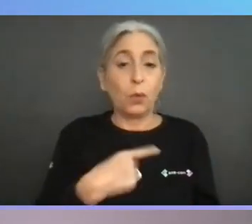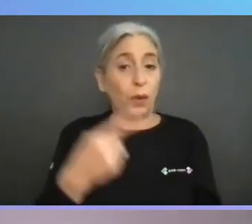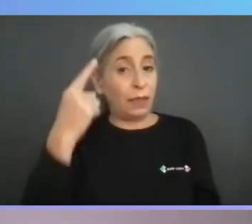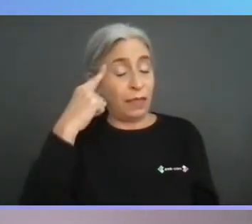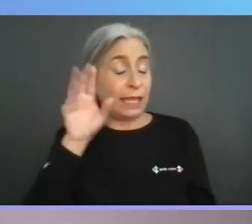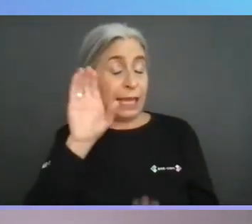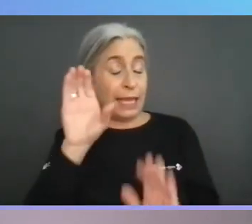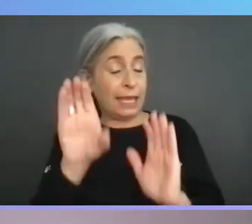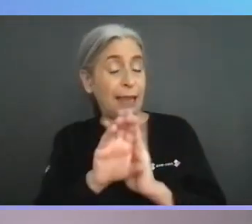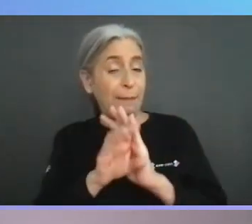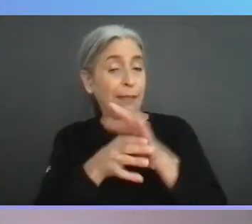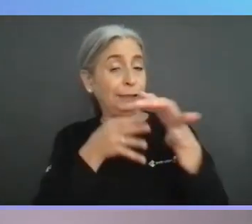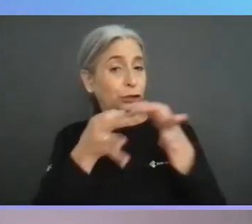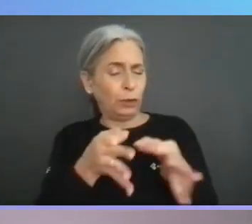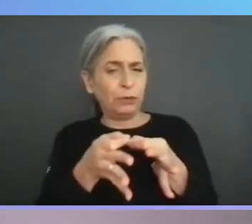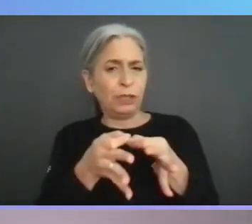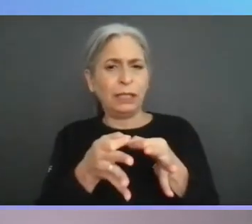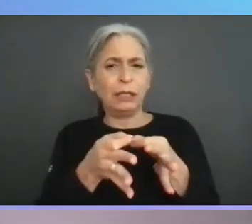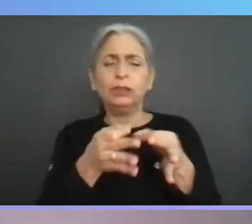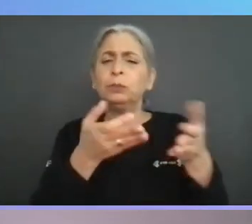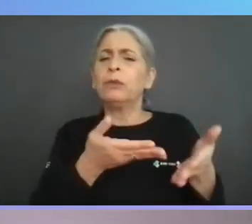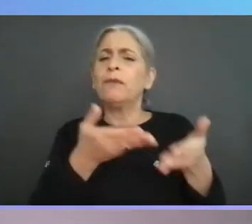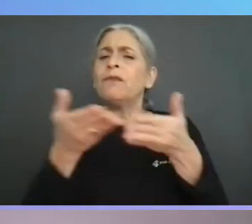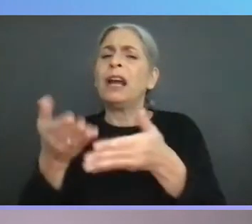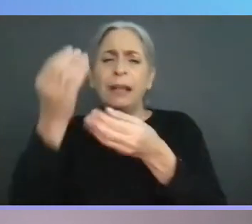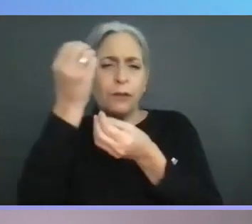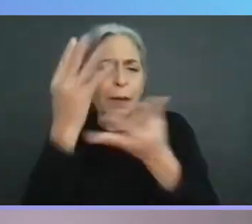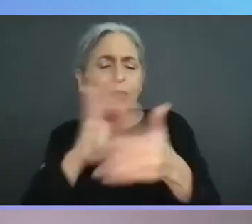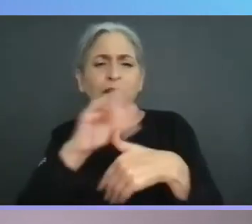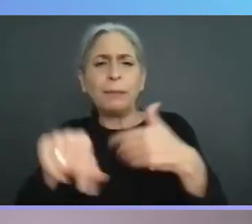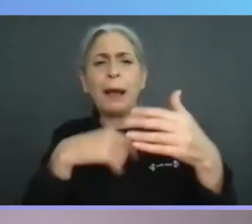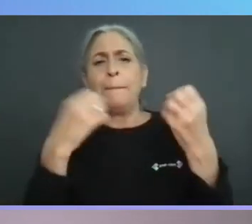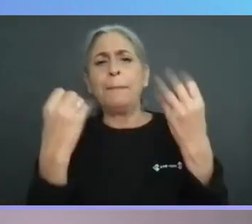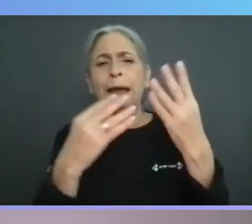image descriptions may need to convey information about a number of things. The image function, iron provenance,